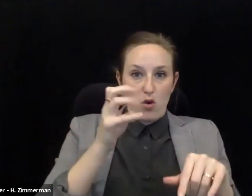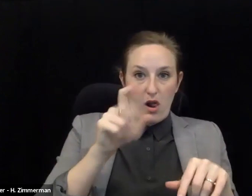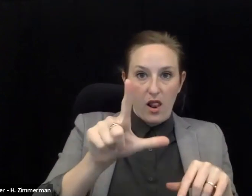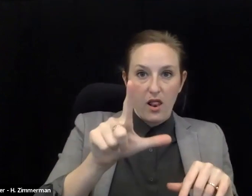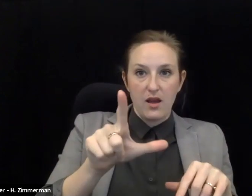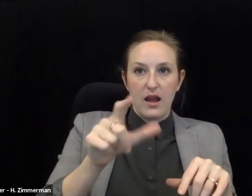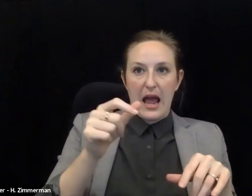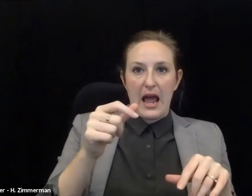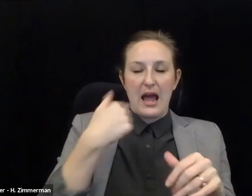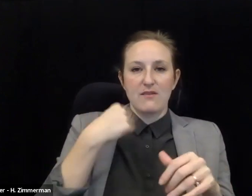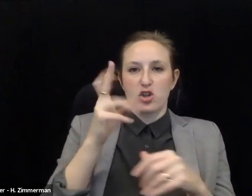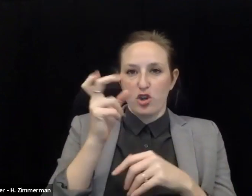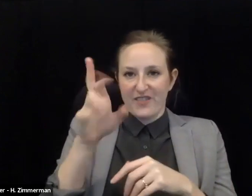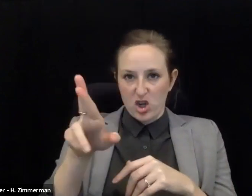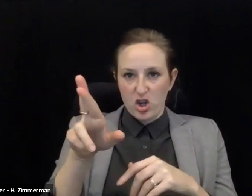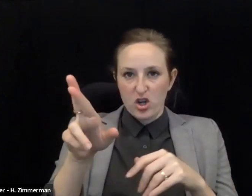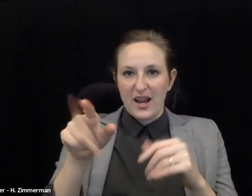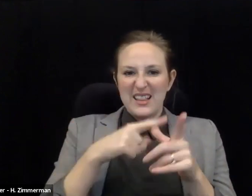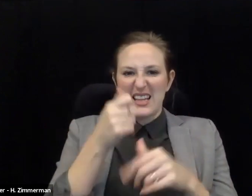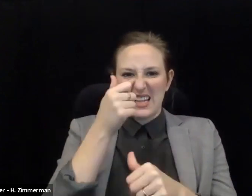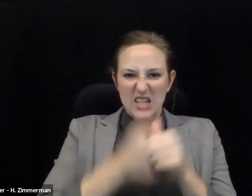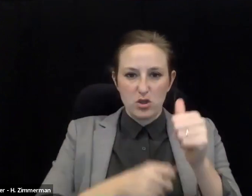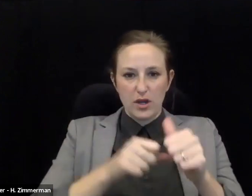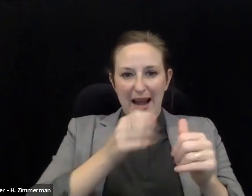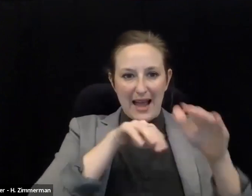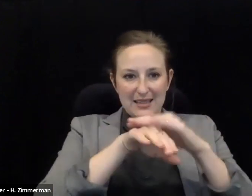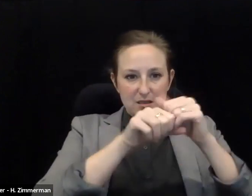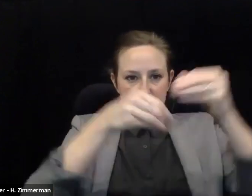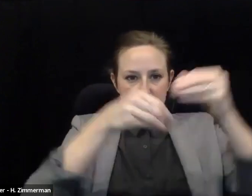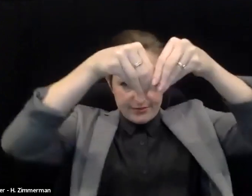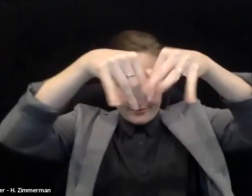server, you essentially can have access to any number of chats or a separate chat rooms that are